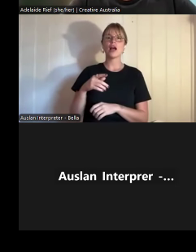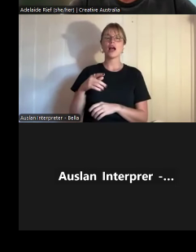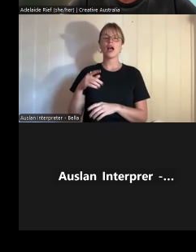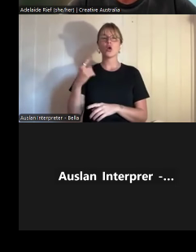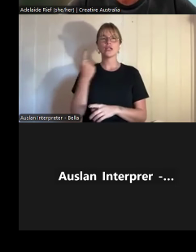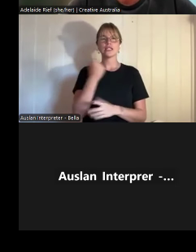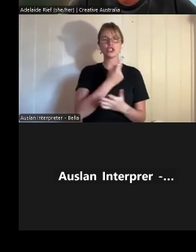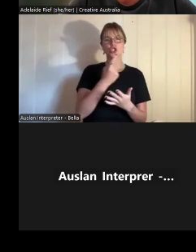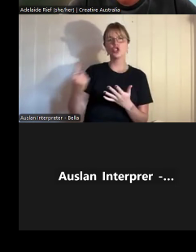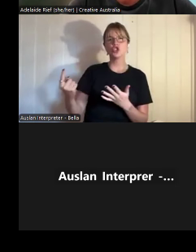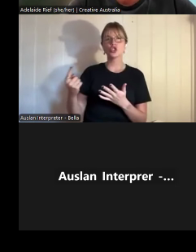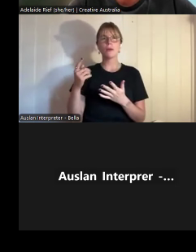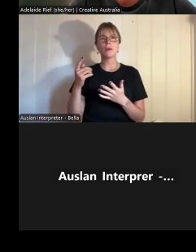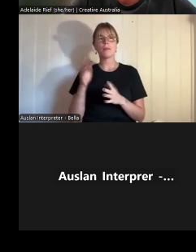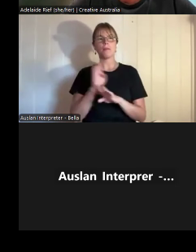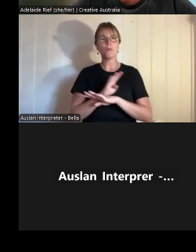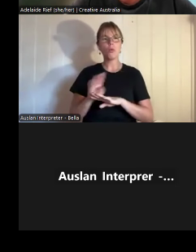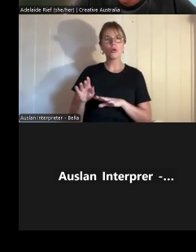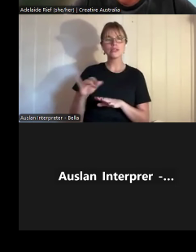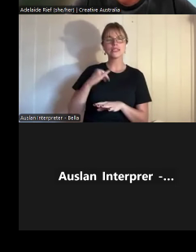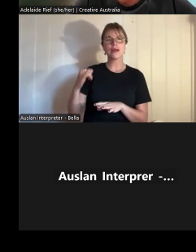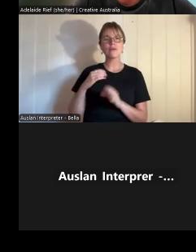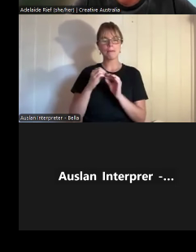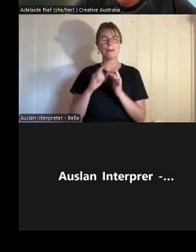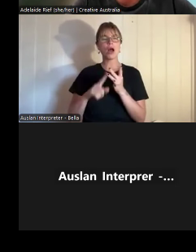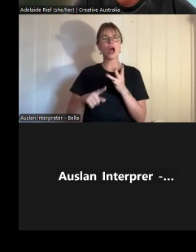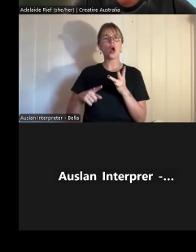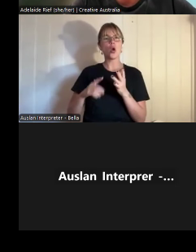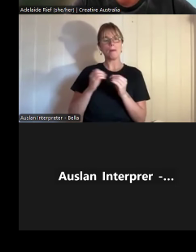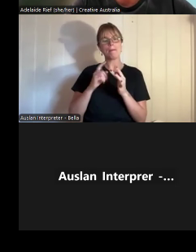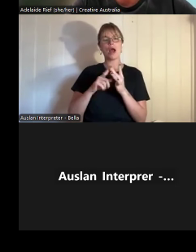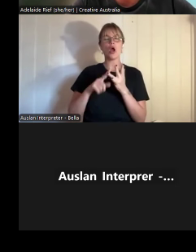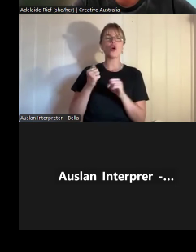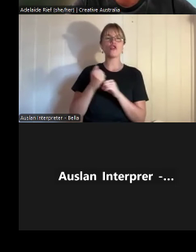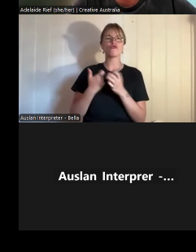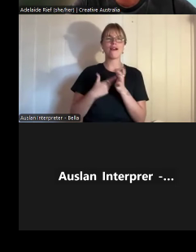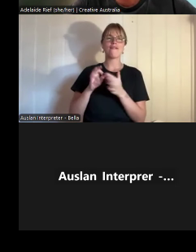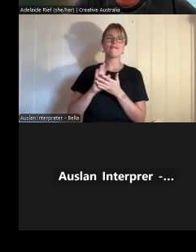Again, please try and make these biographies relevant to the work of your organisation and